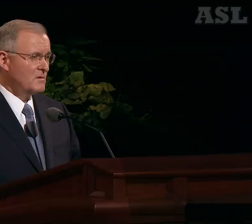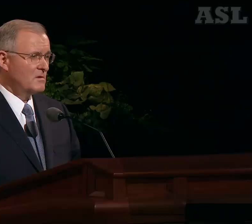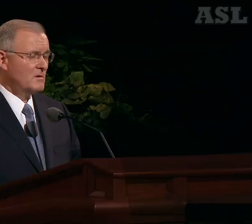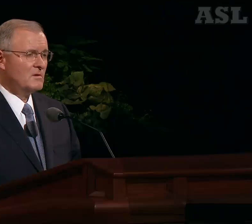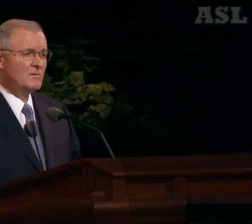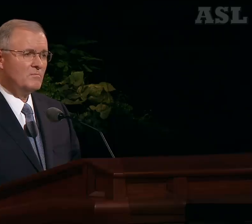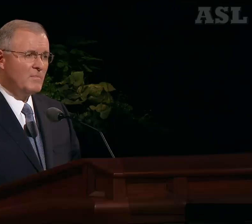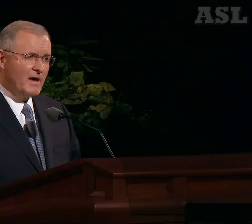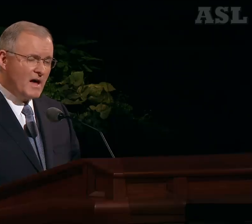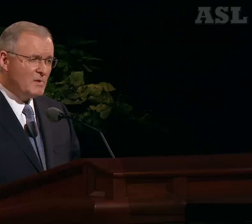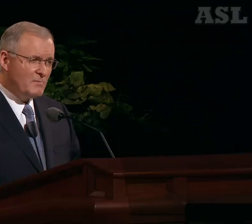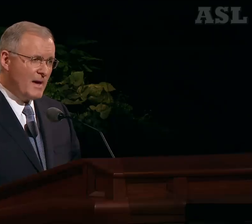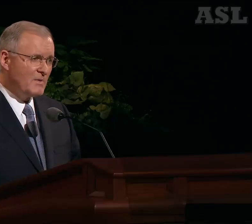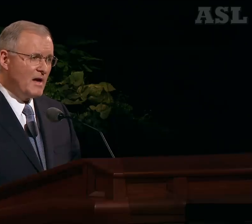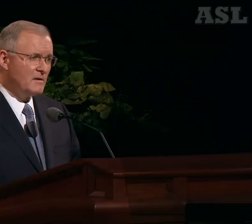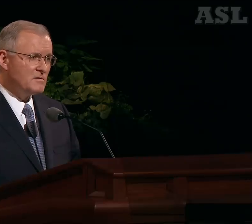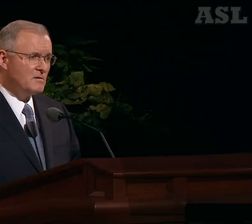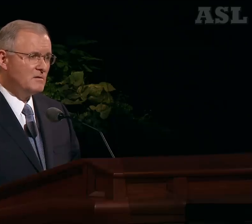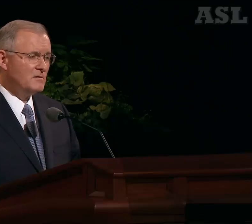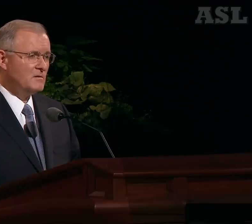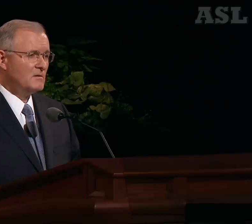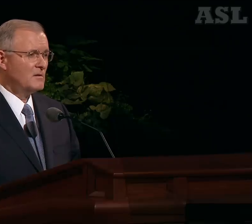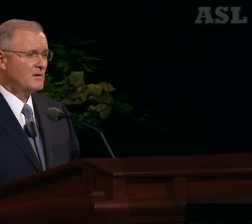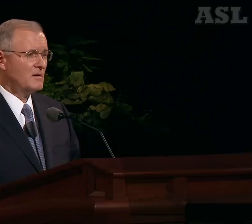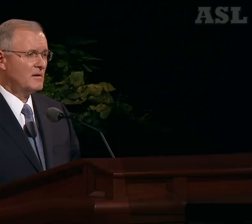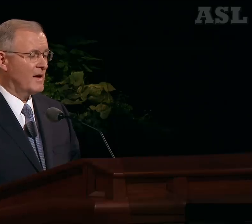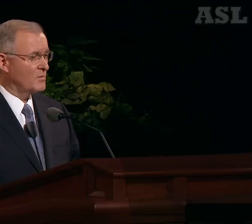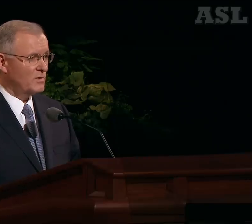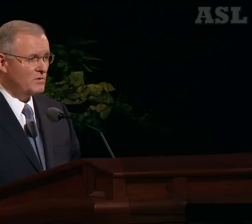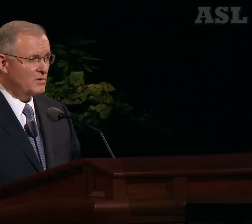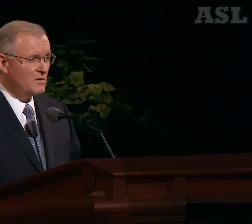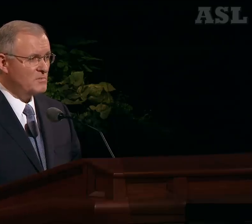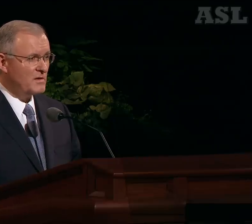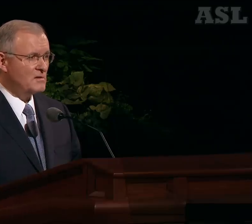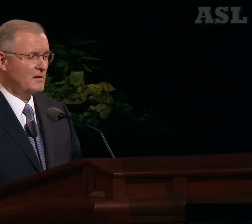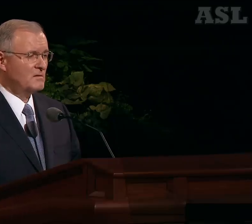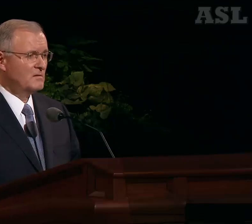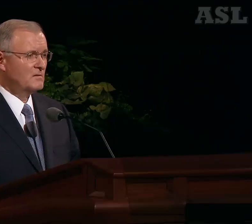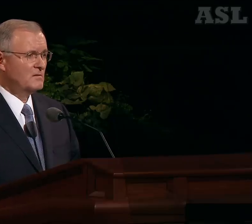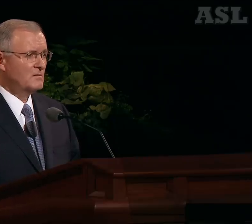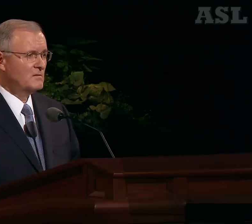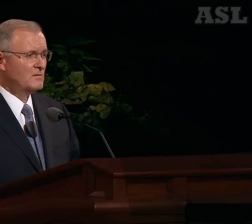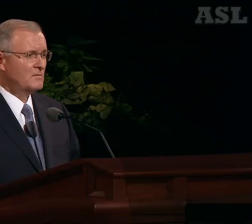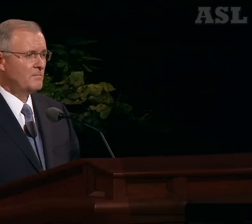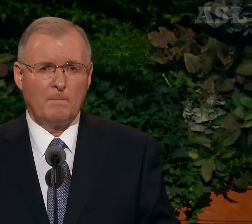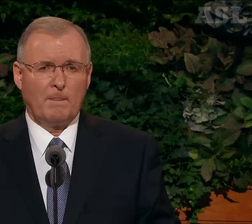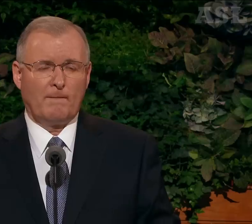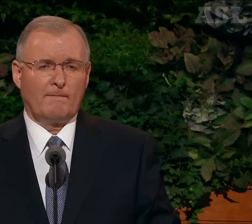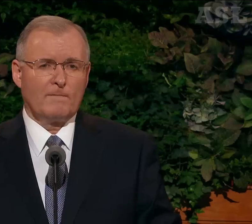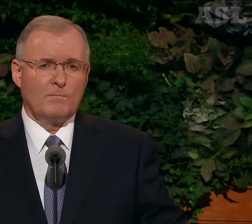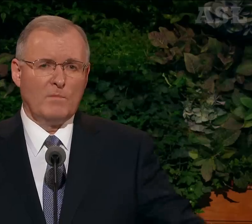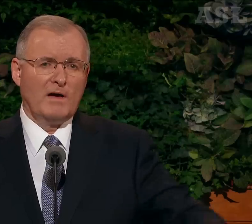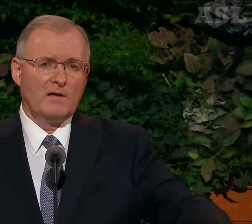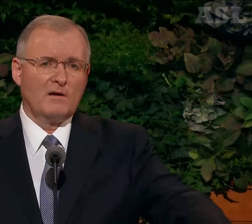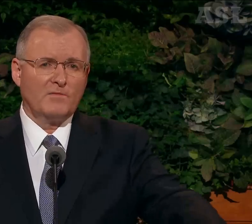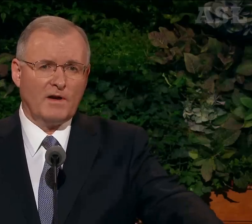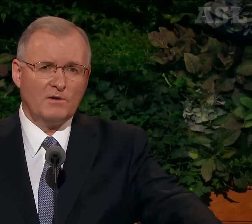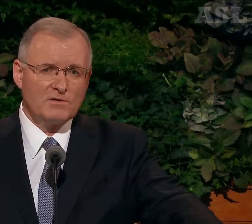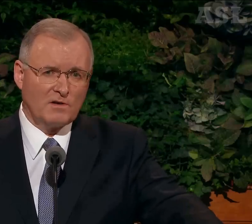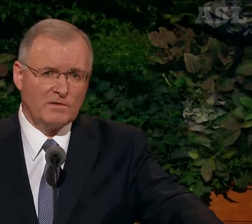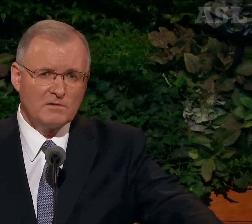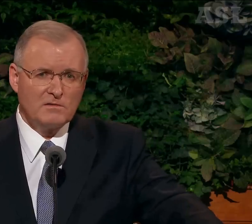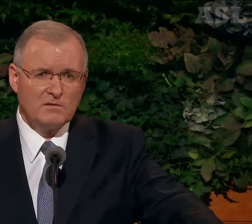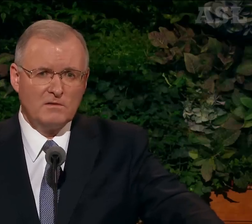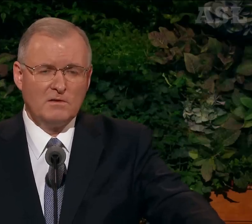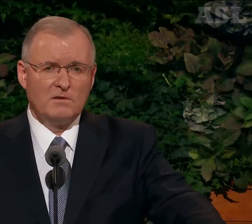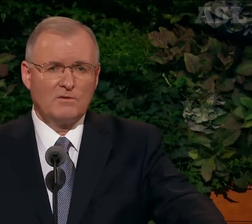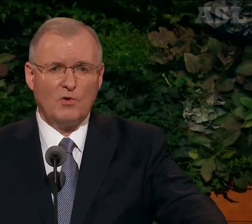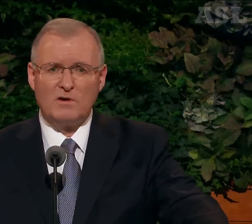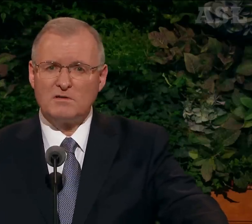HER TEARS IN HER NATIVE